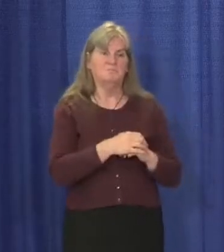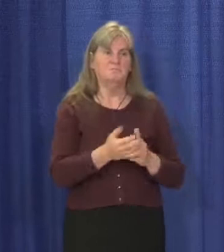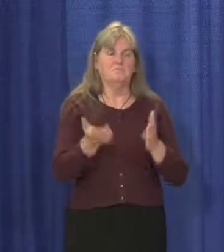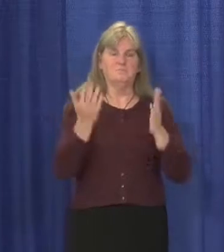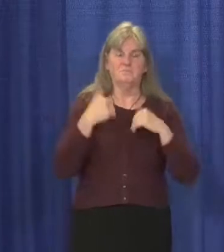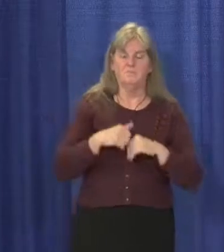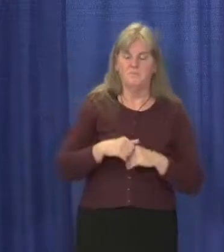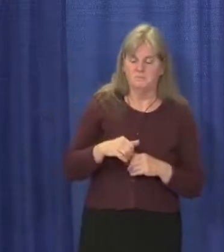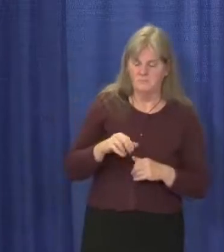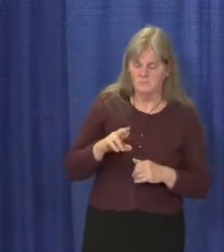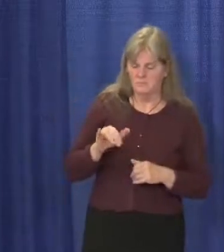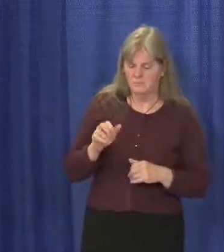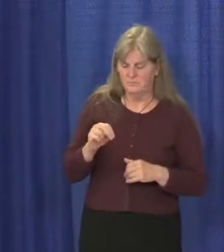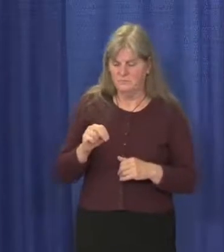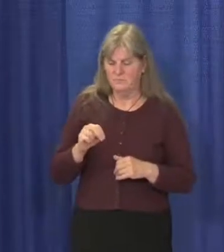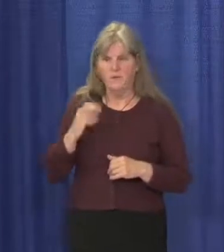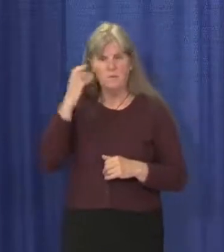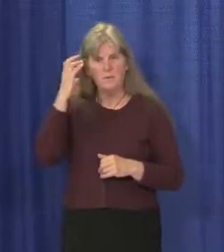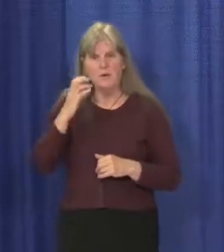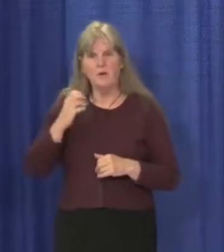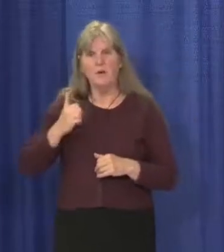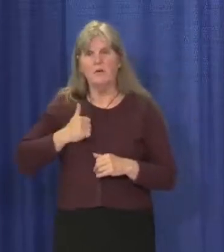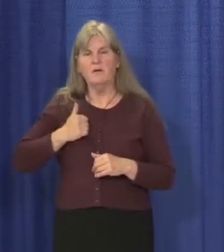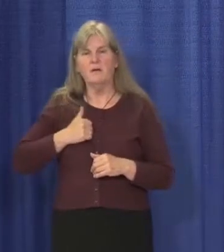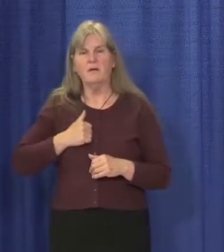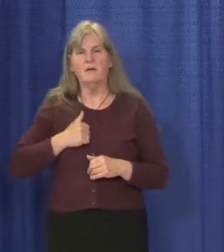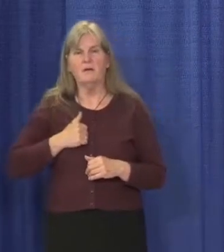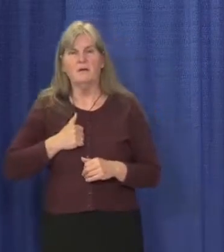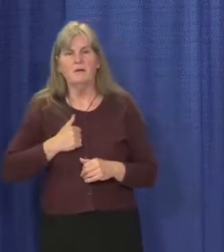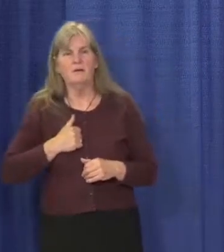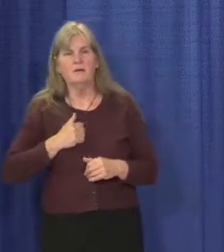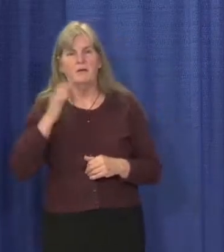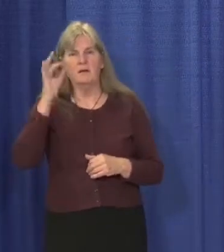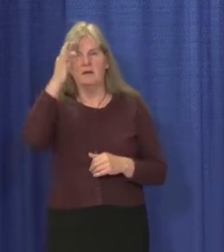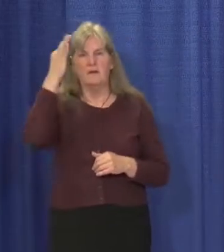radio Canada.